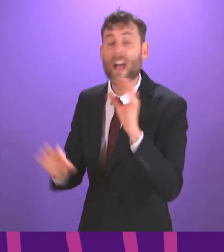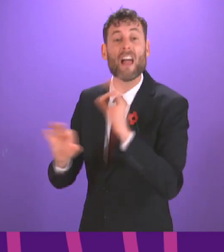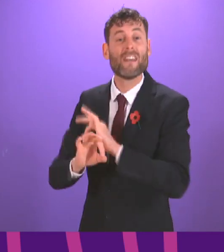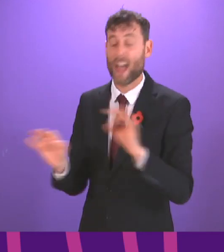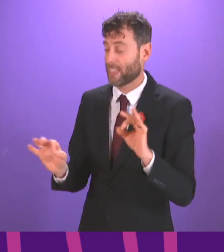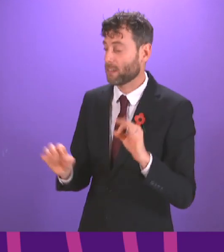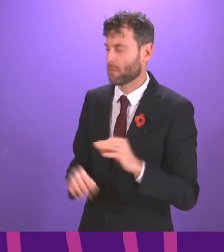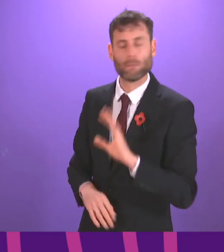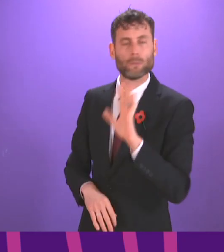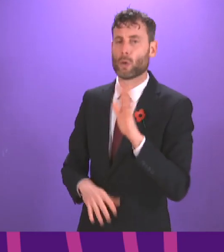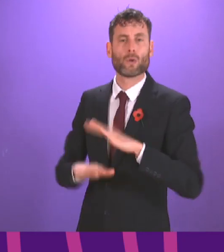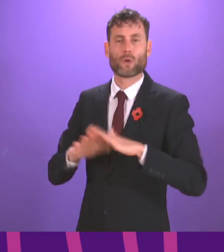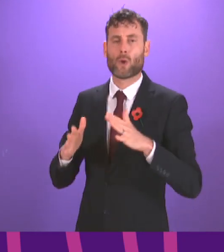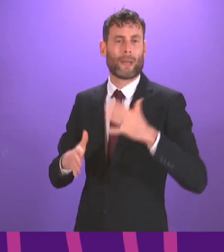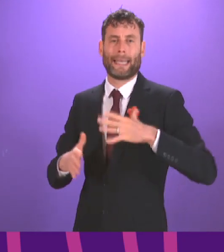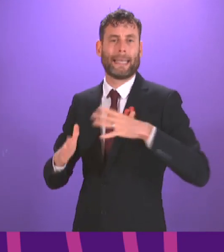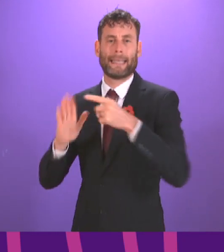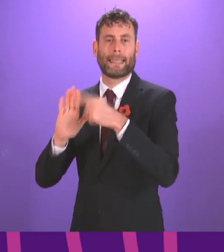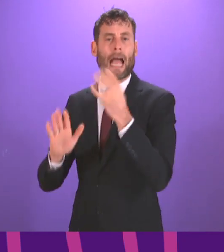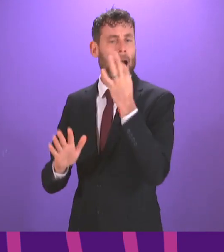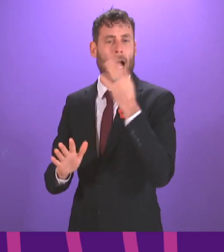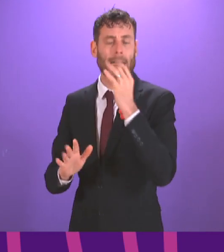I wish that I could turn back the clock on all this—especially with regard to care